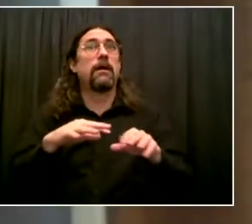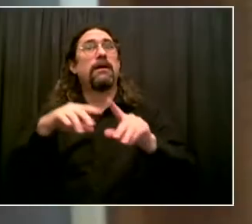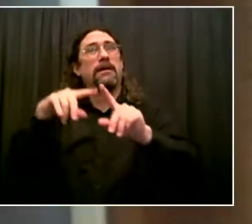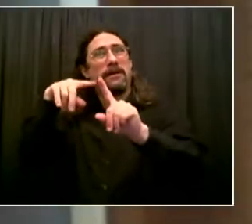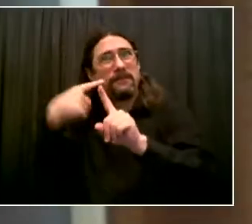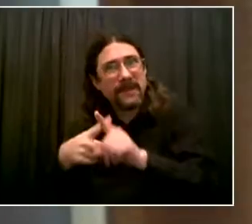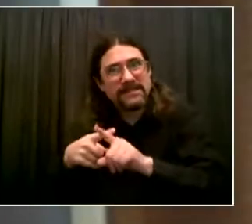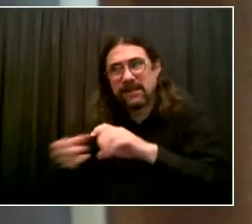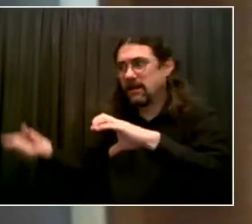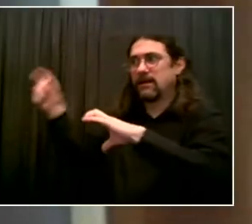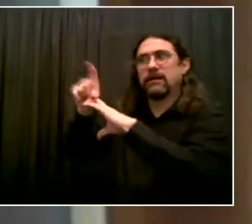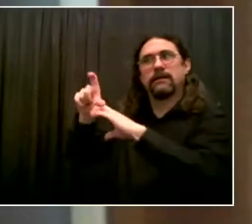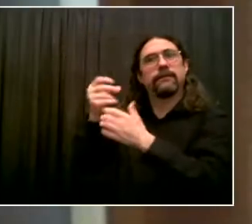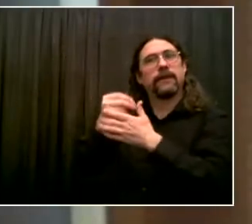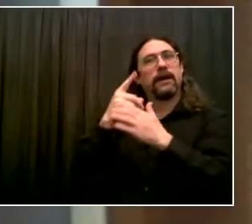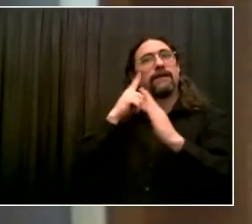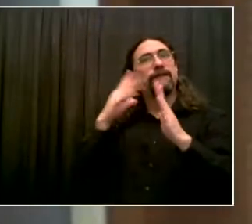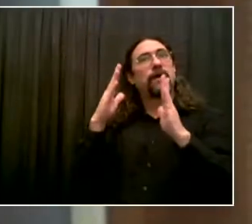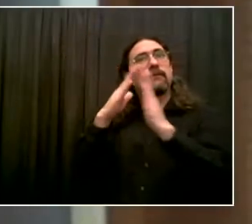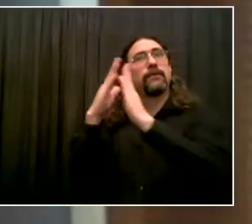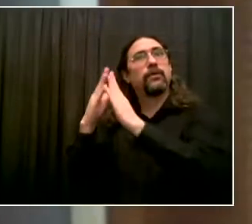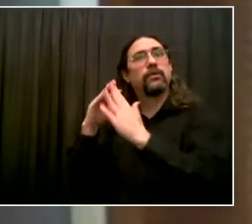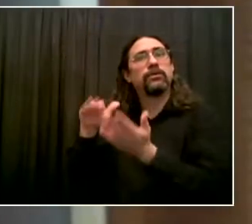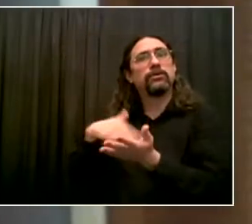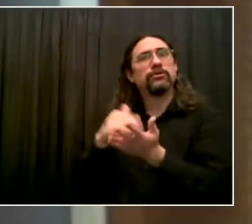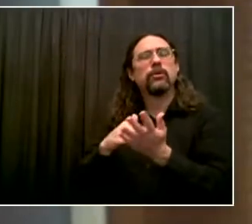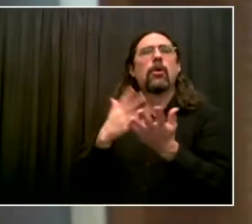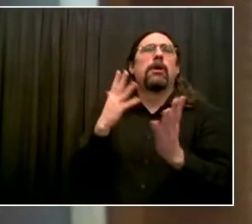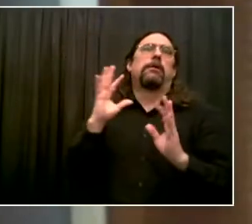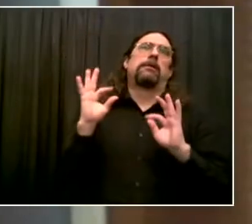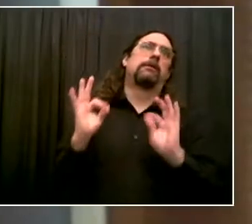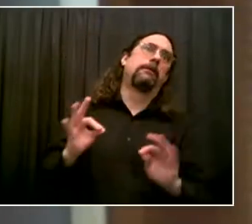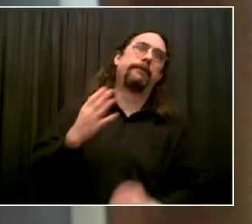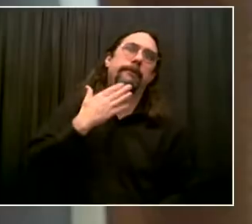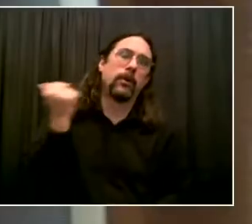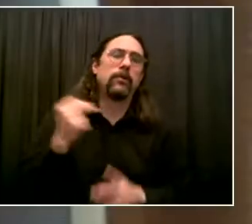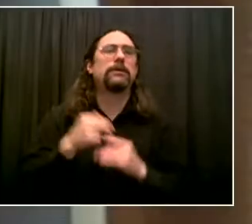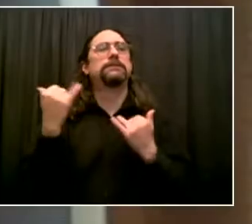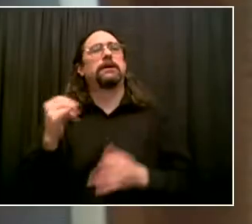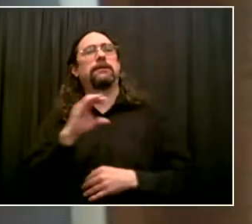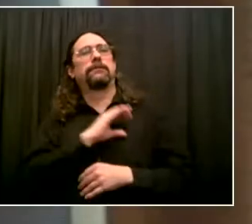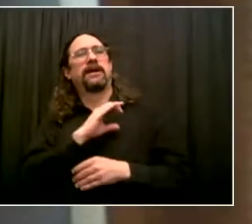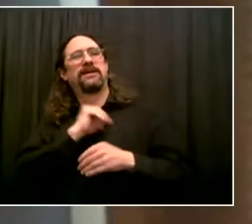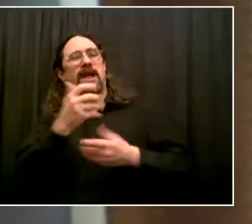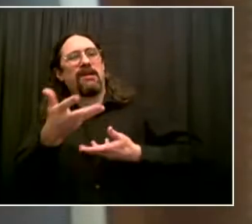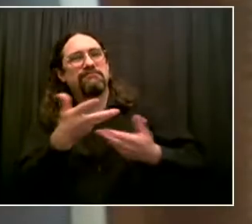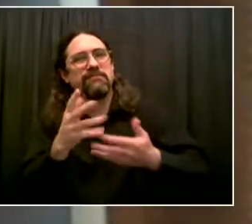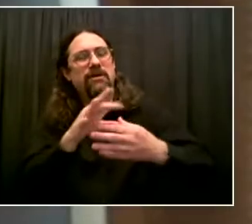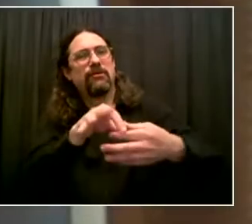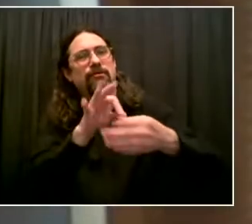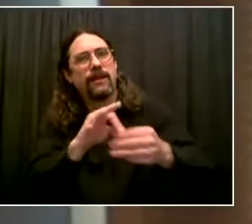CMOMUNITY SAFE IN ACO MMUNITY THAT DESPERATELY NEEDS REAL ESTATE FOR THE PUBLIC, ESPECIALLY YOUTH.